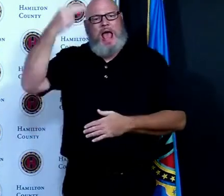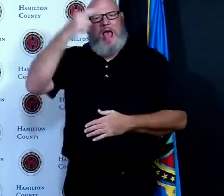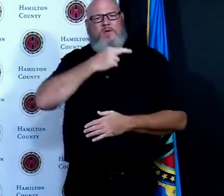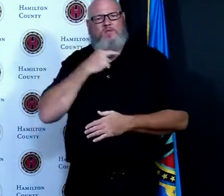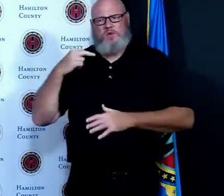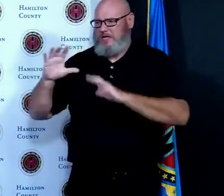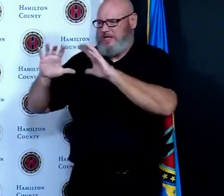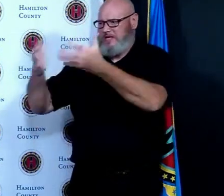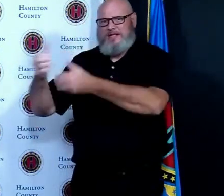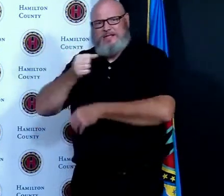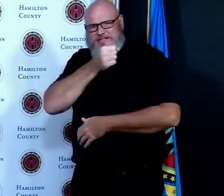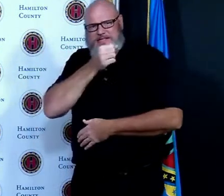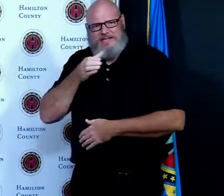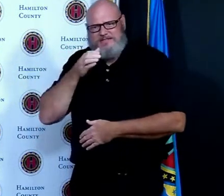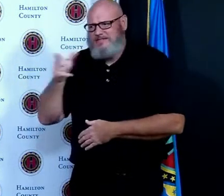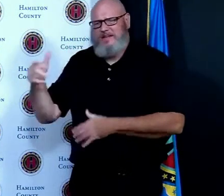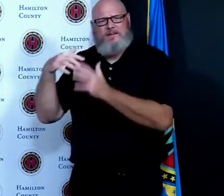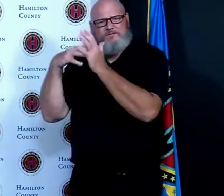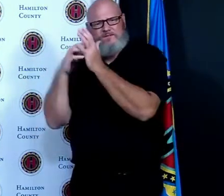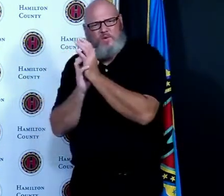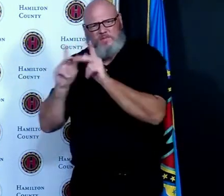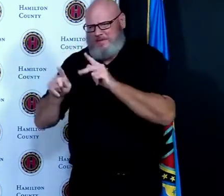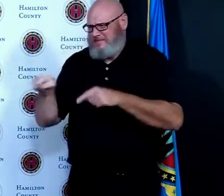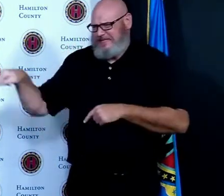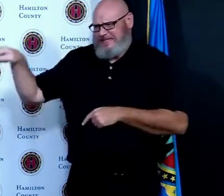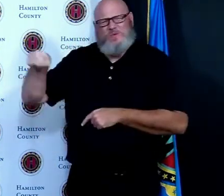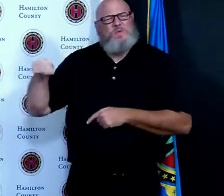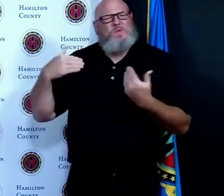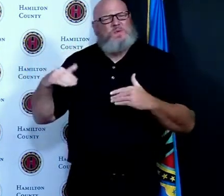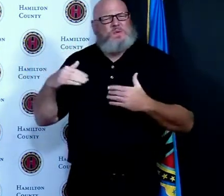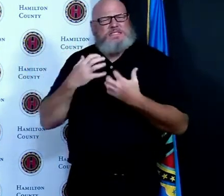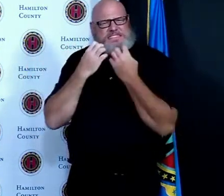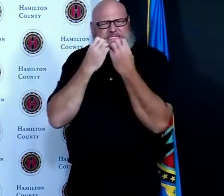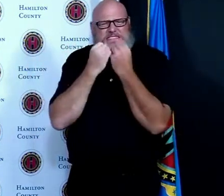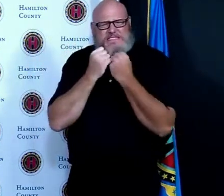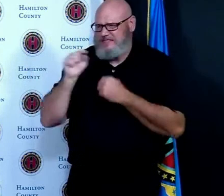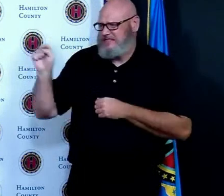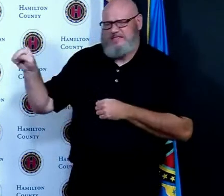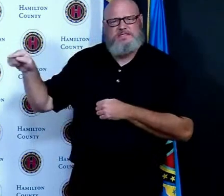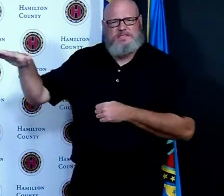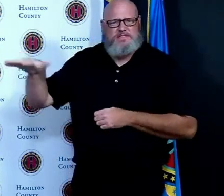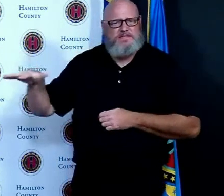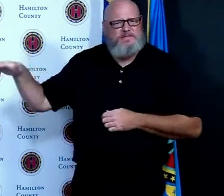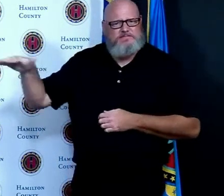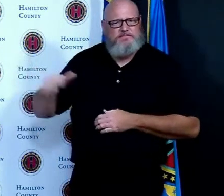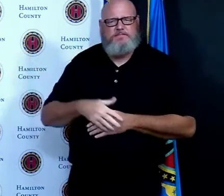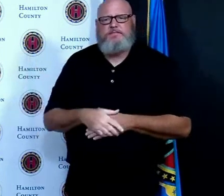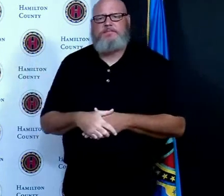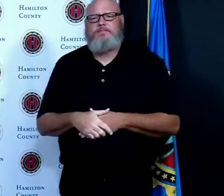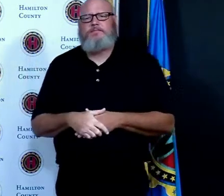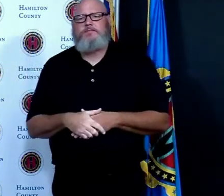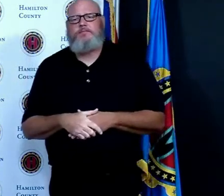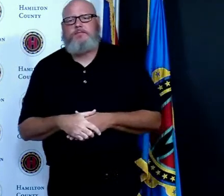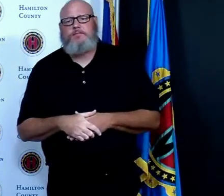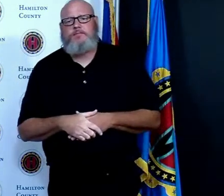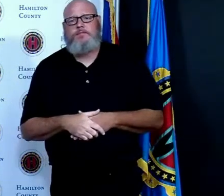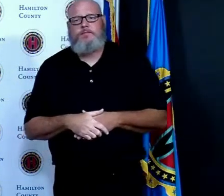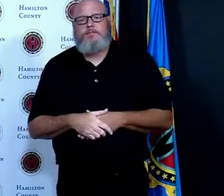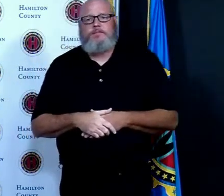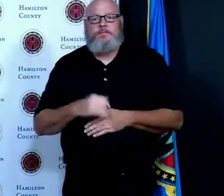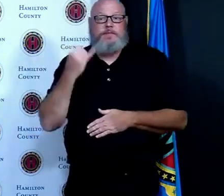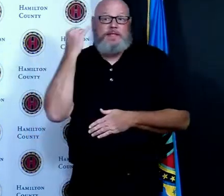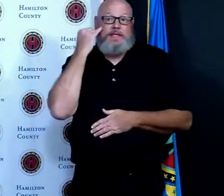wear your mask I want to just note one other thing and Greg's going to show this interesting graphic